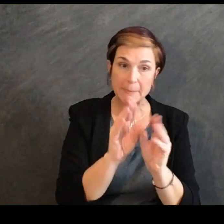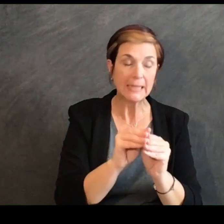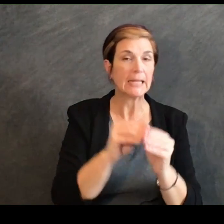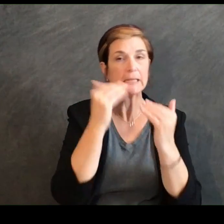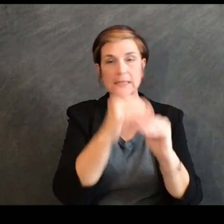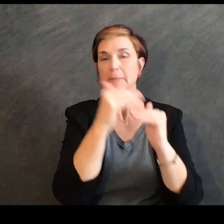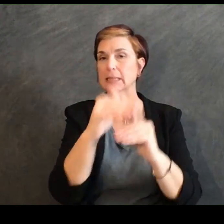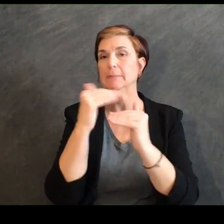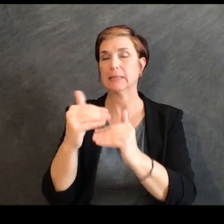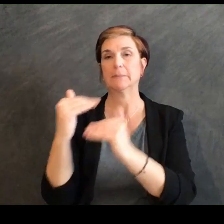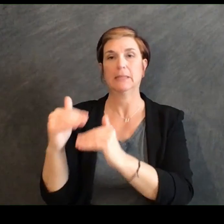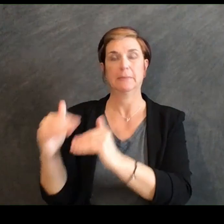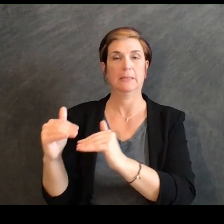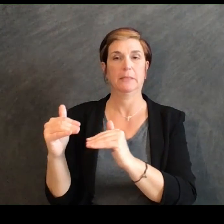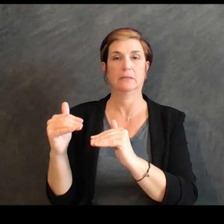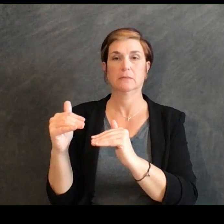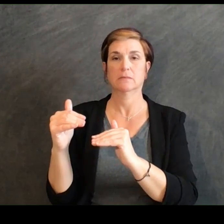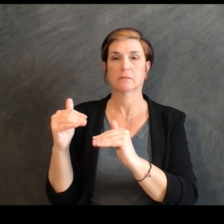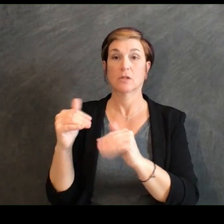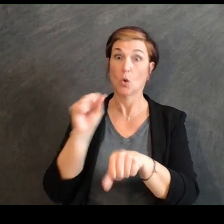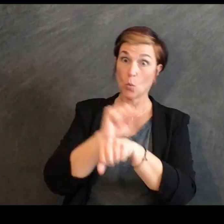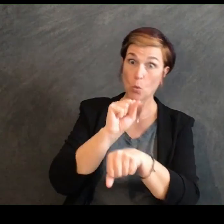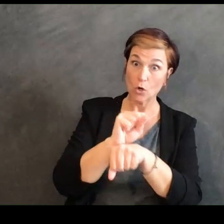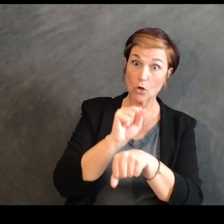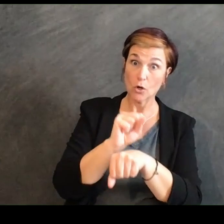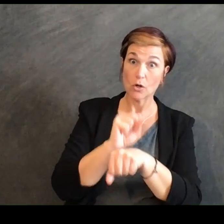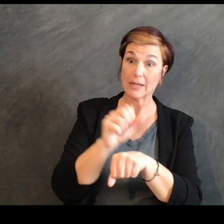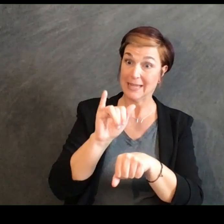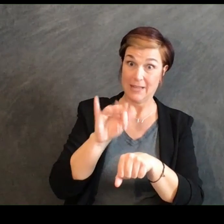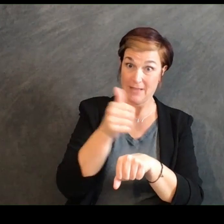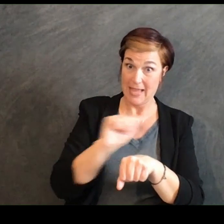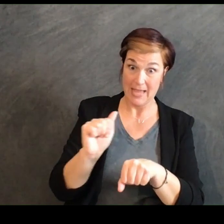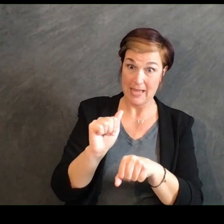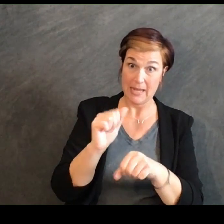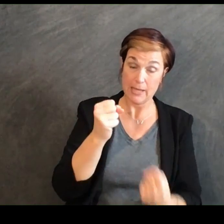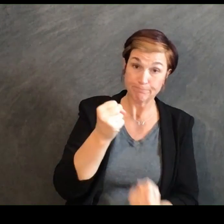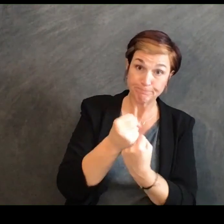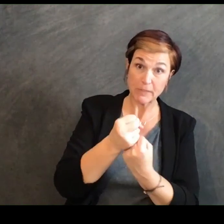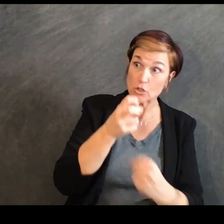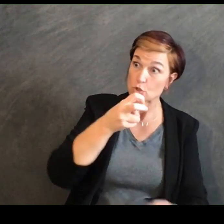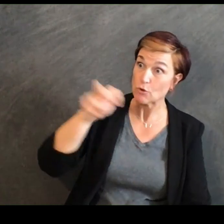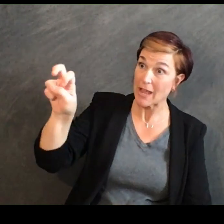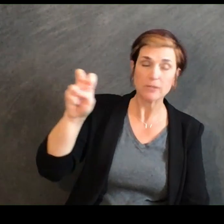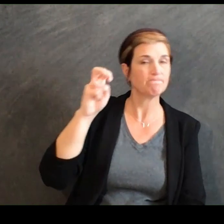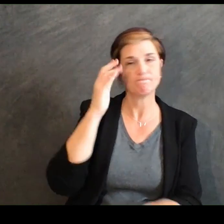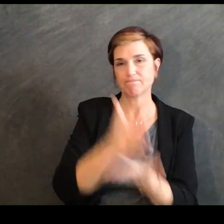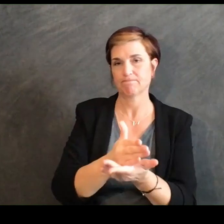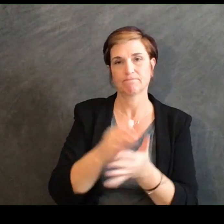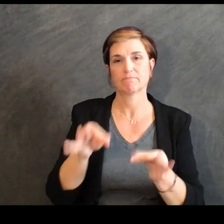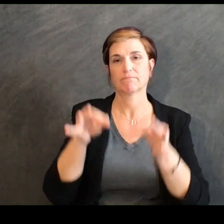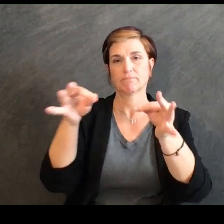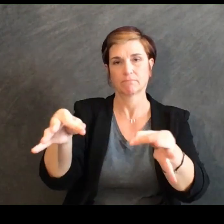canceled work sponsored travel among numerous other steps that can be taken